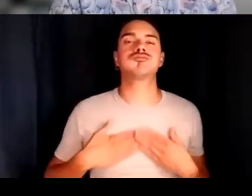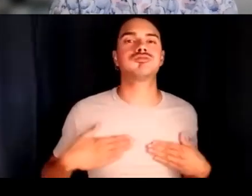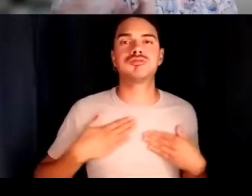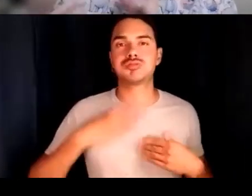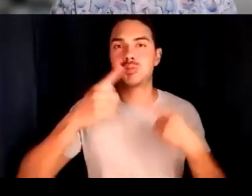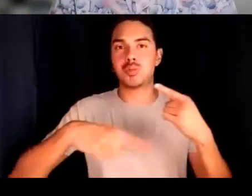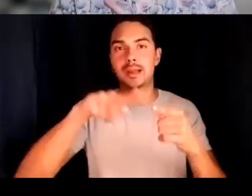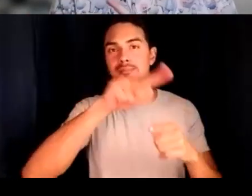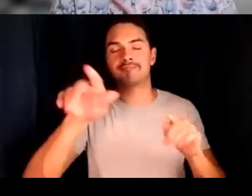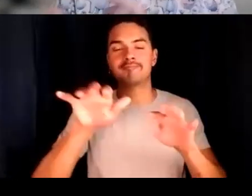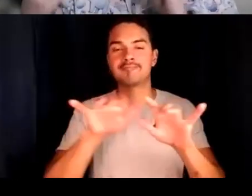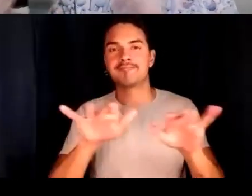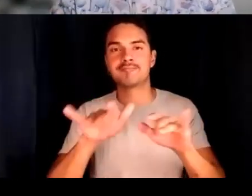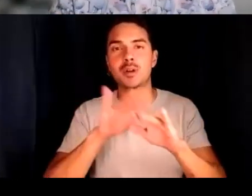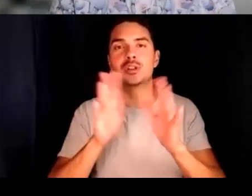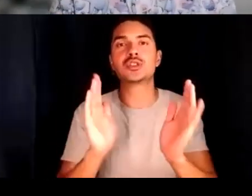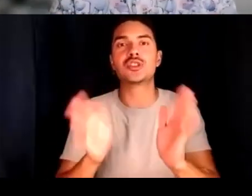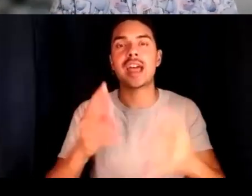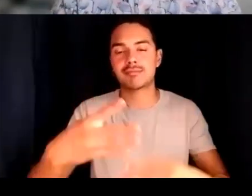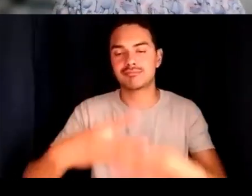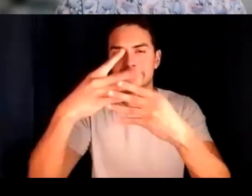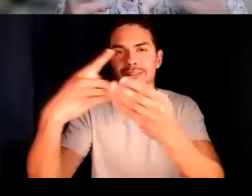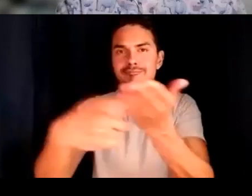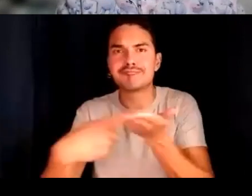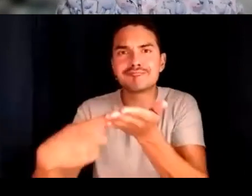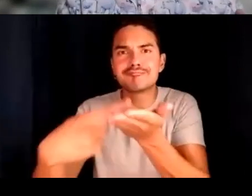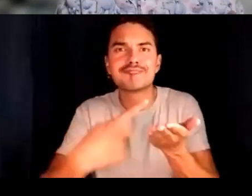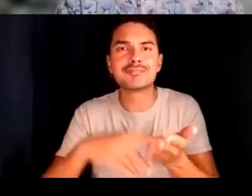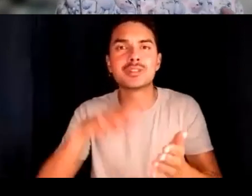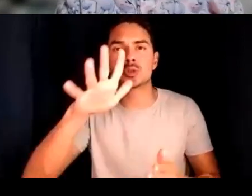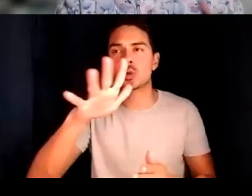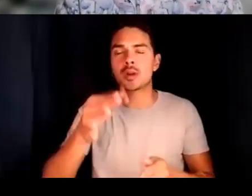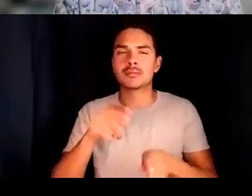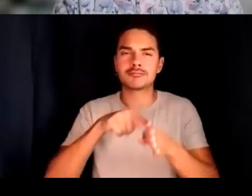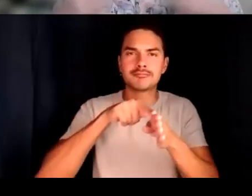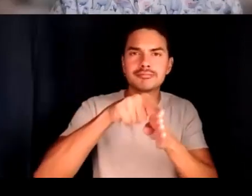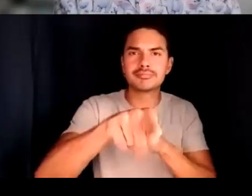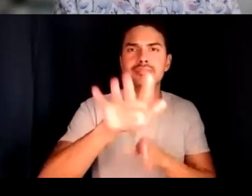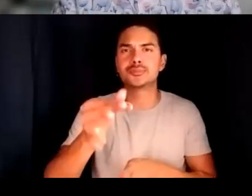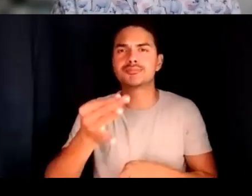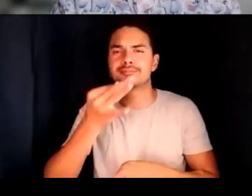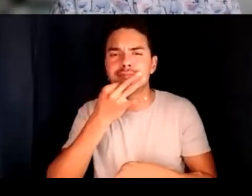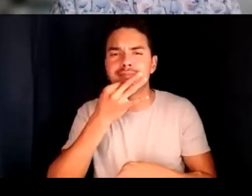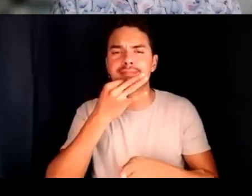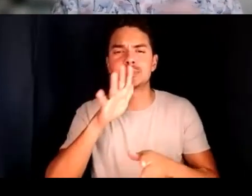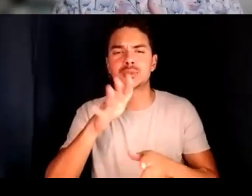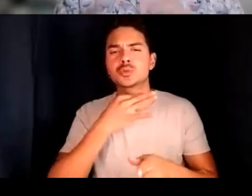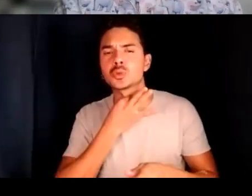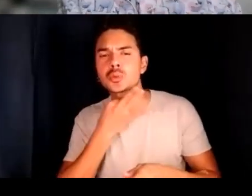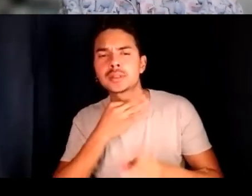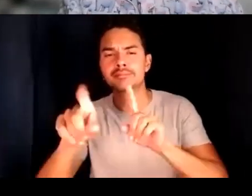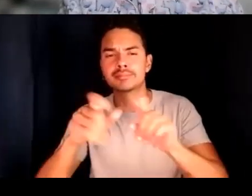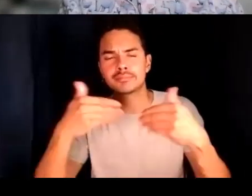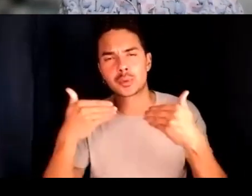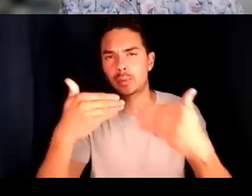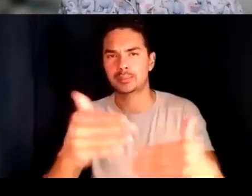to hear your experiences, your expertise and, again, to get your questions. Participation is totally optional.